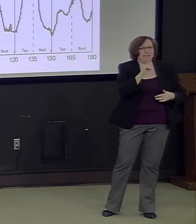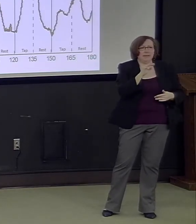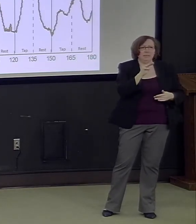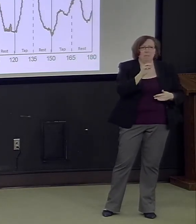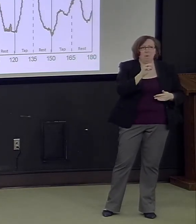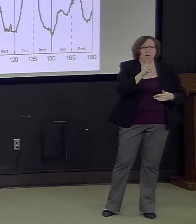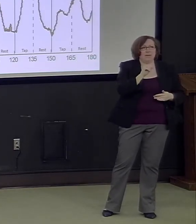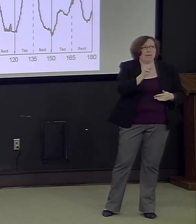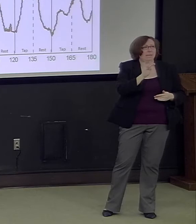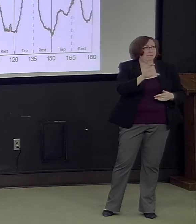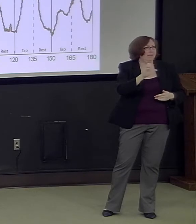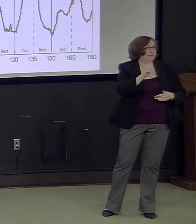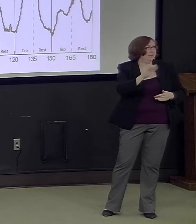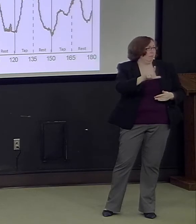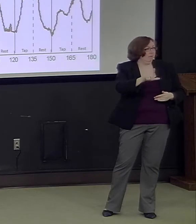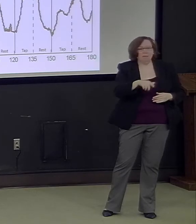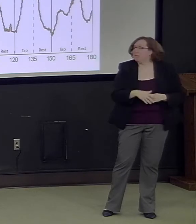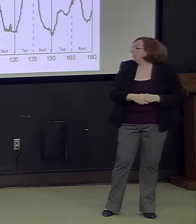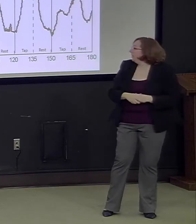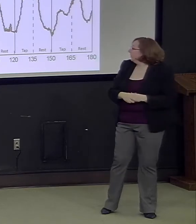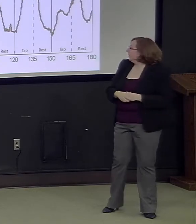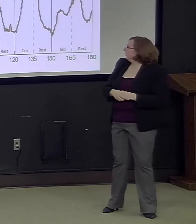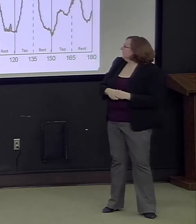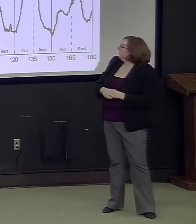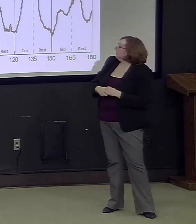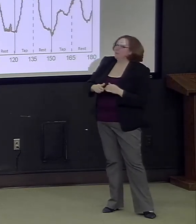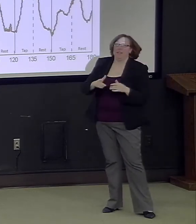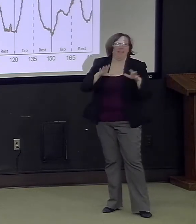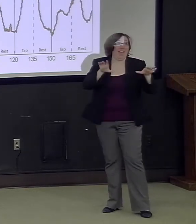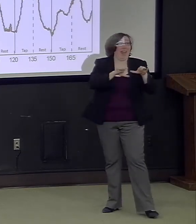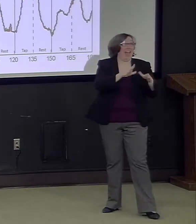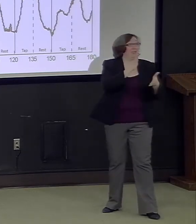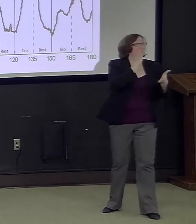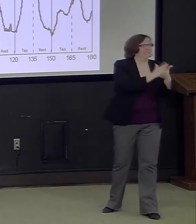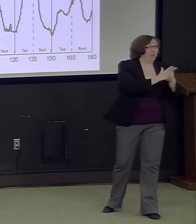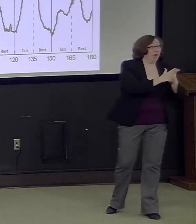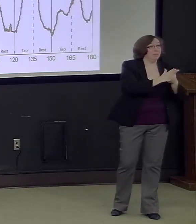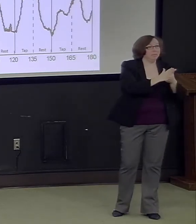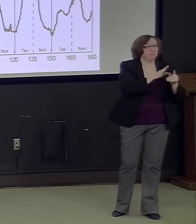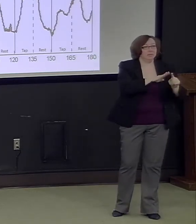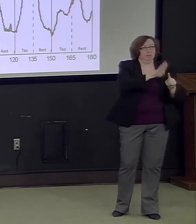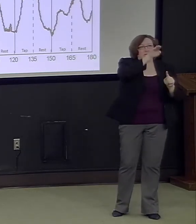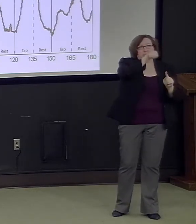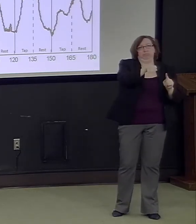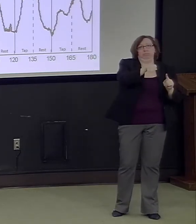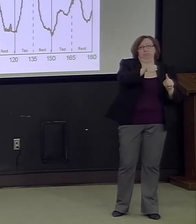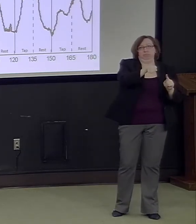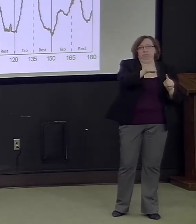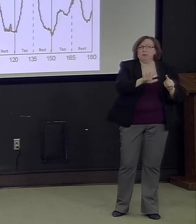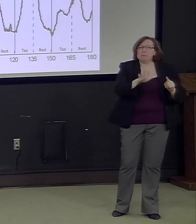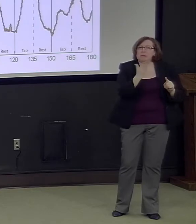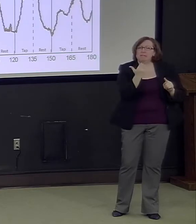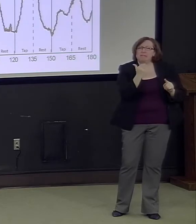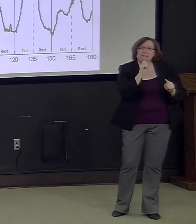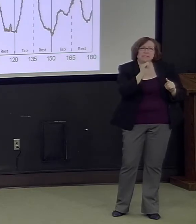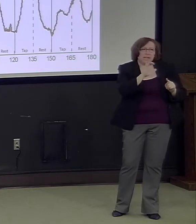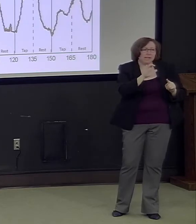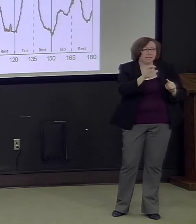It pretty much levels off, and when you stop the action, it falls to baseline in about 15 seconds. You start the action again.